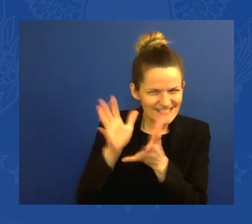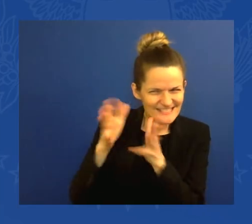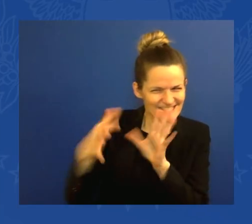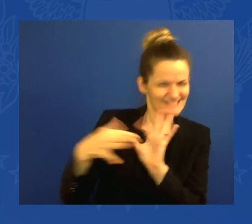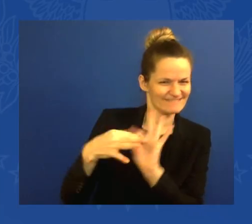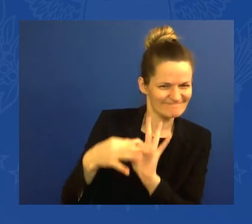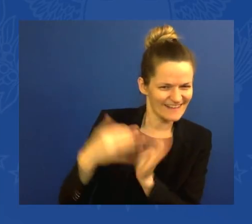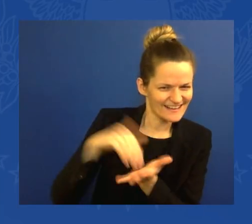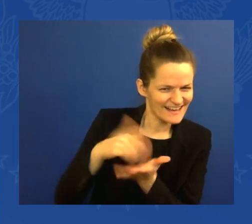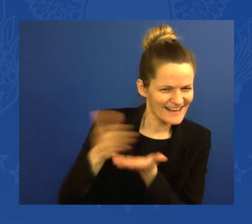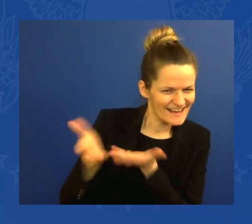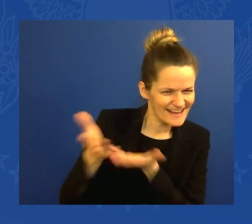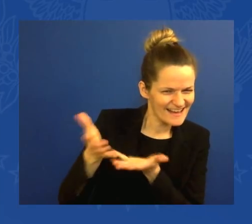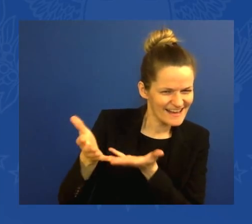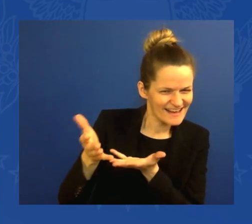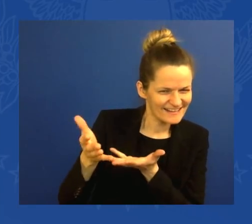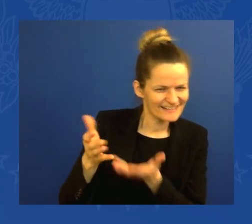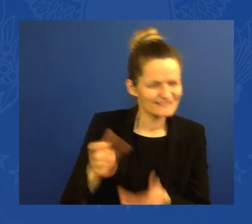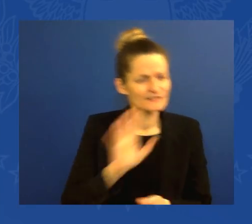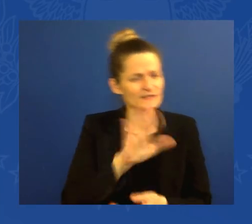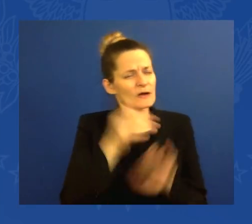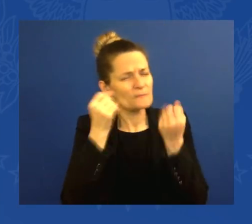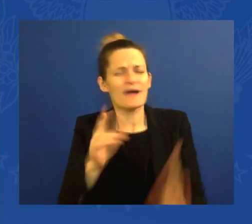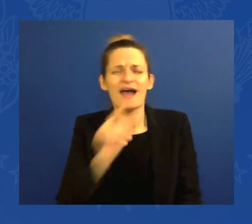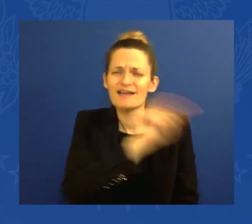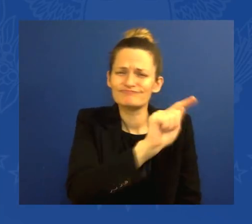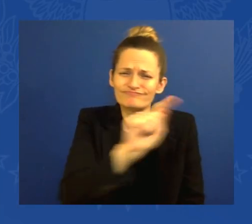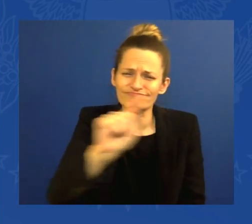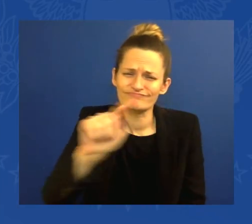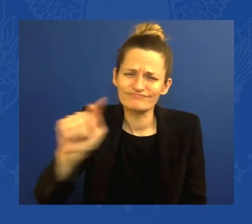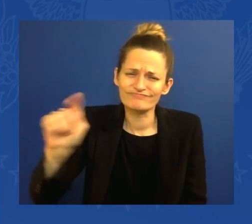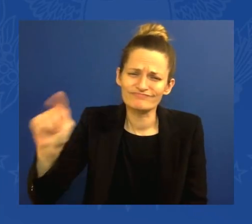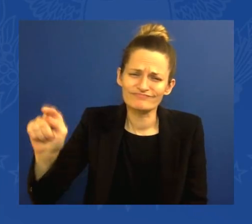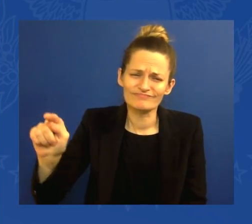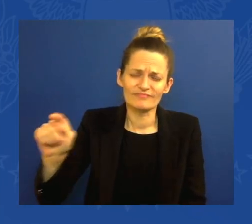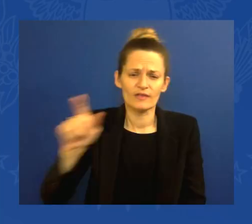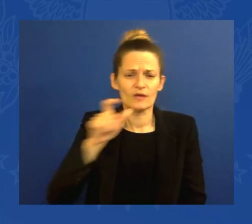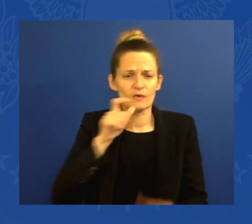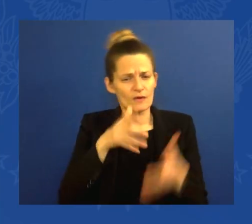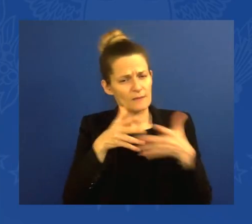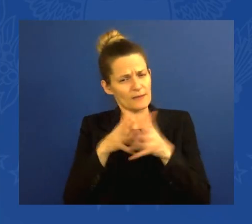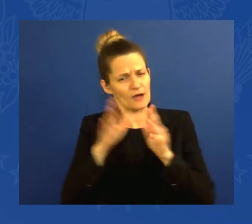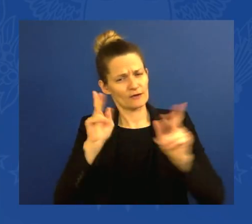here's what this was going to do. Time and again, women and sometimes men are forced